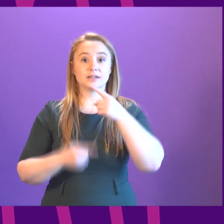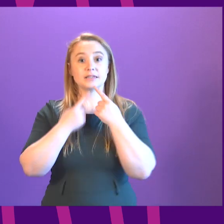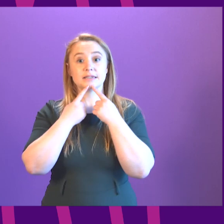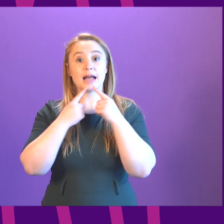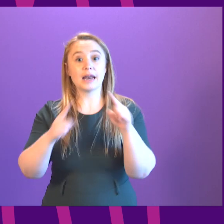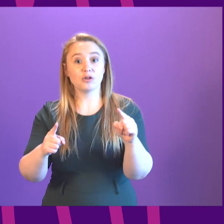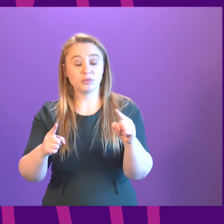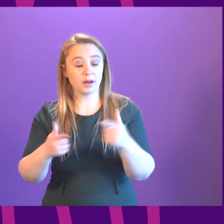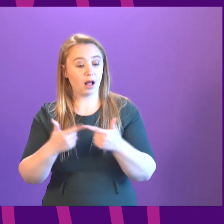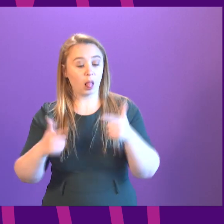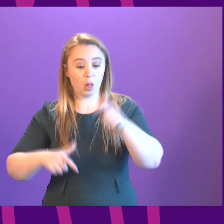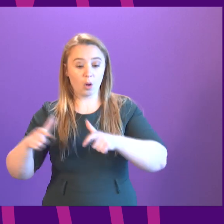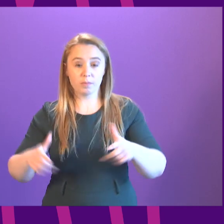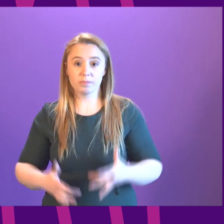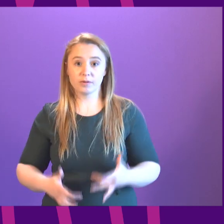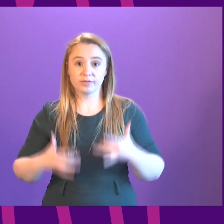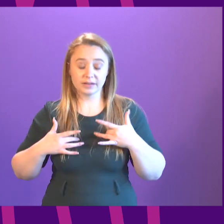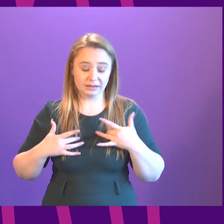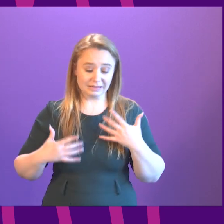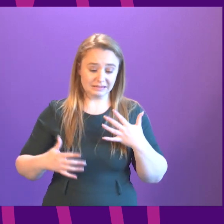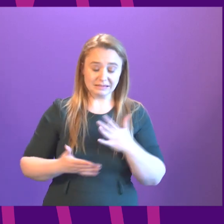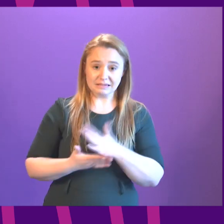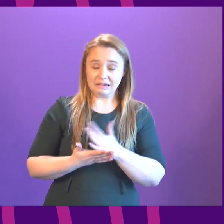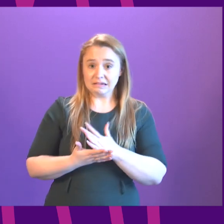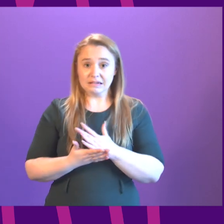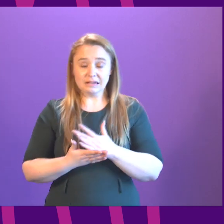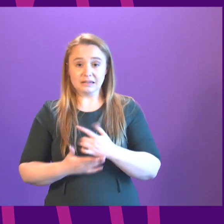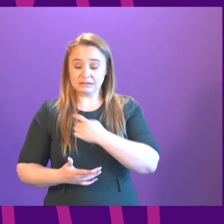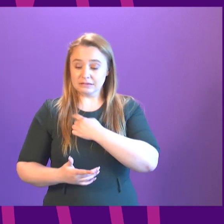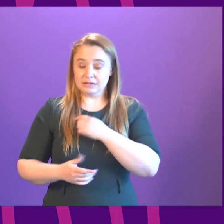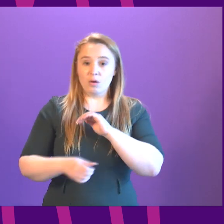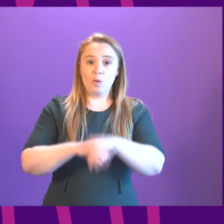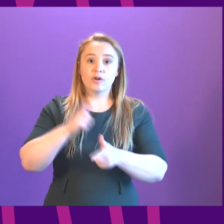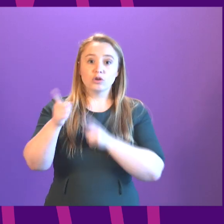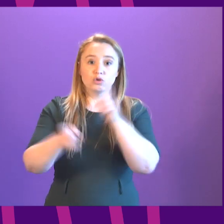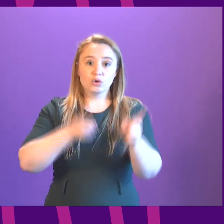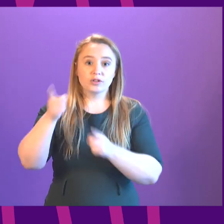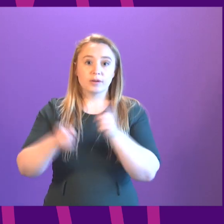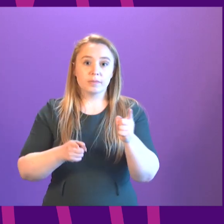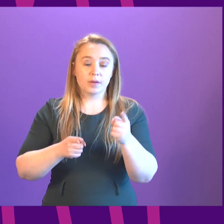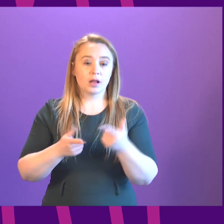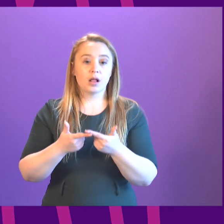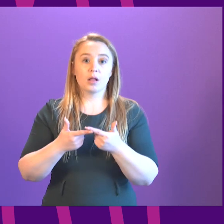a great deal of concern for Scotland’s tourism businesses, many of which were already worried,